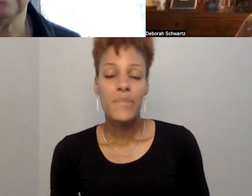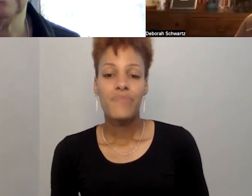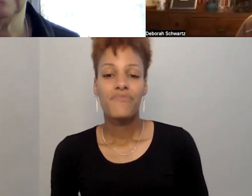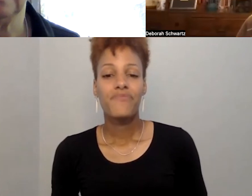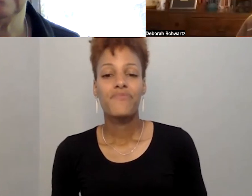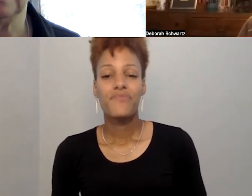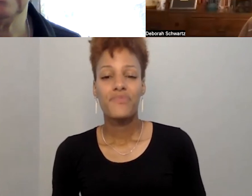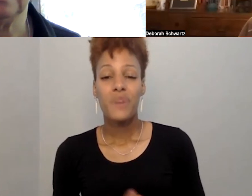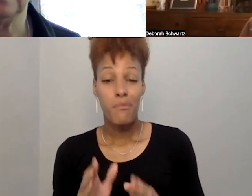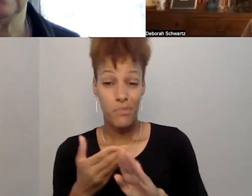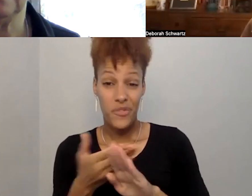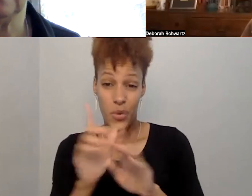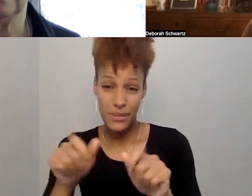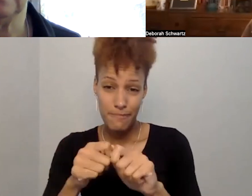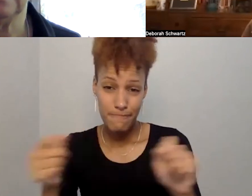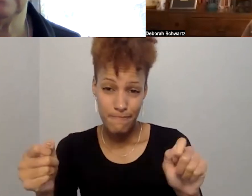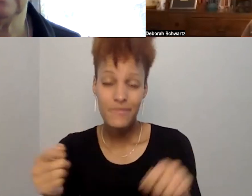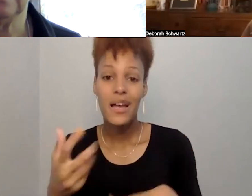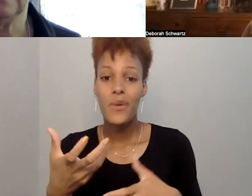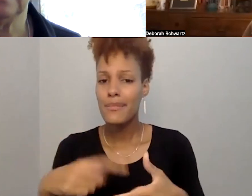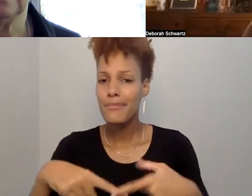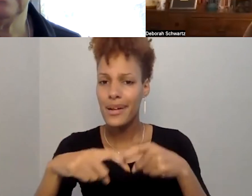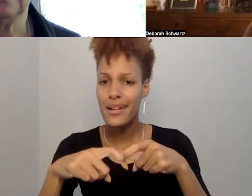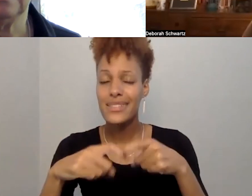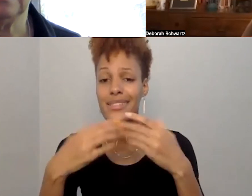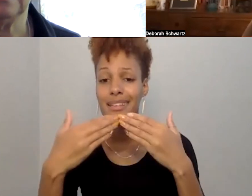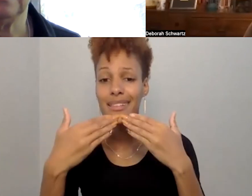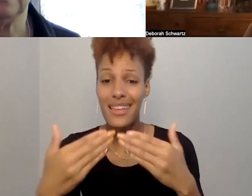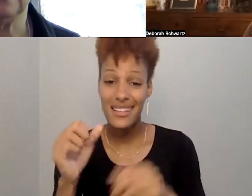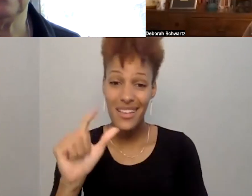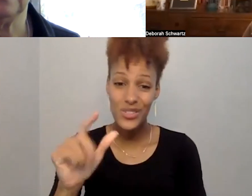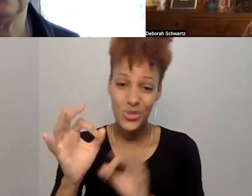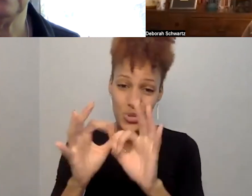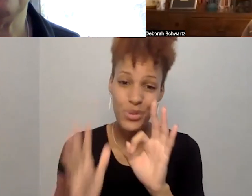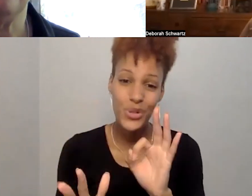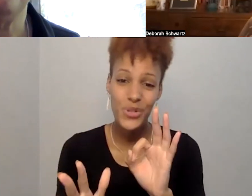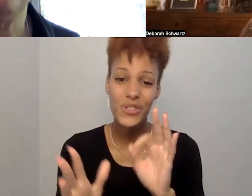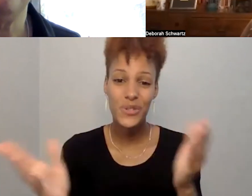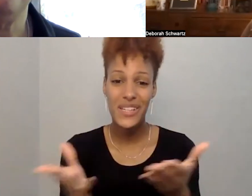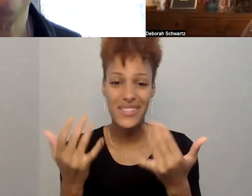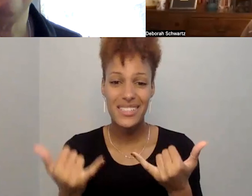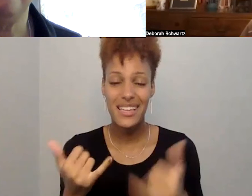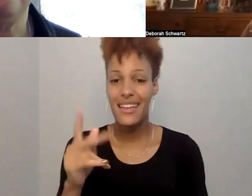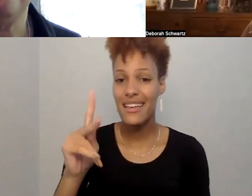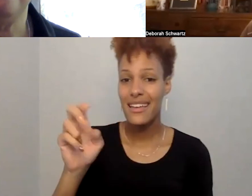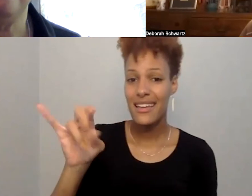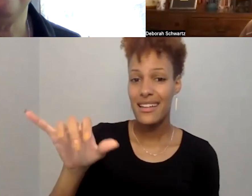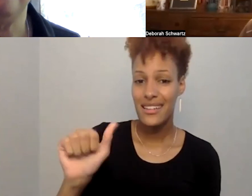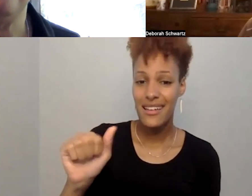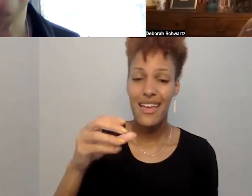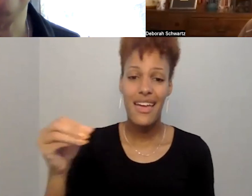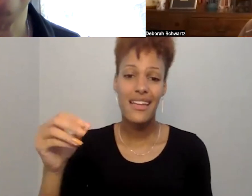closing words, Gretchen, I just want to pause and thank our ASL interpreters, Kenya and Kaylee, thank